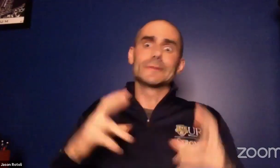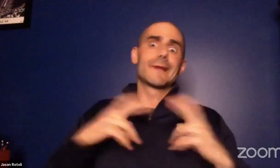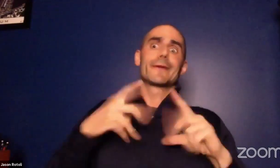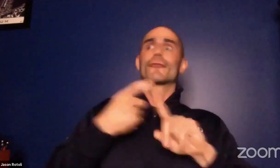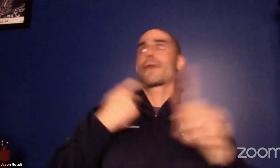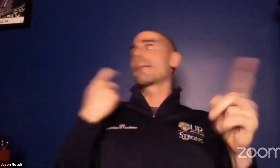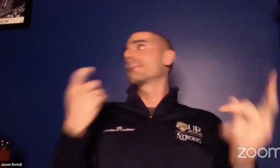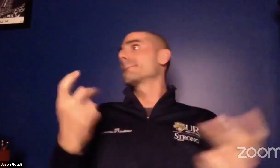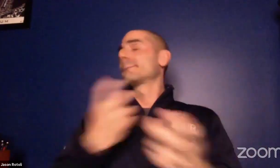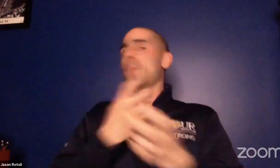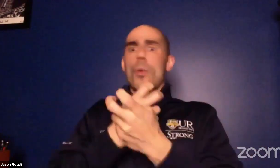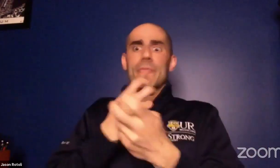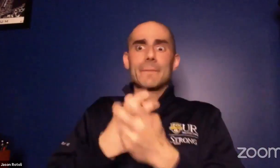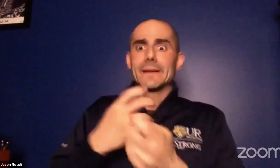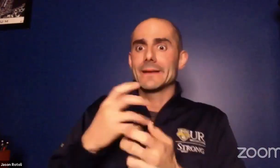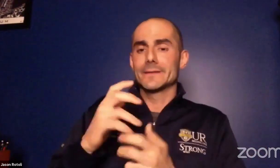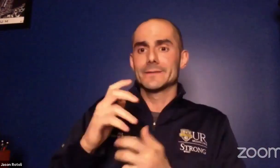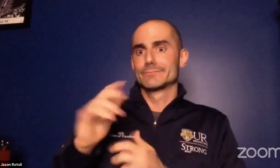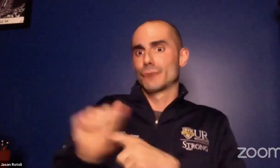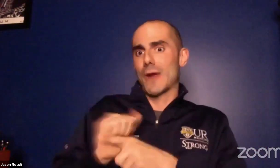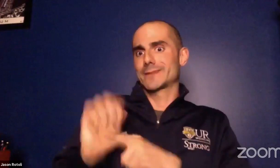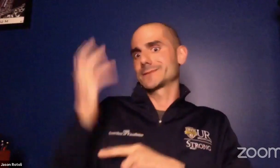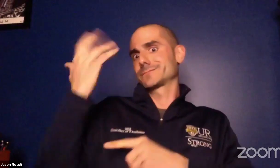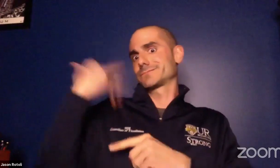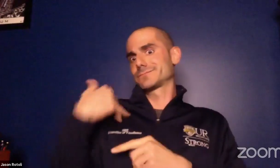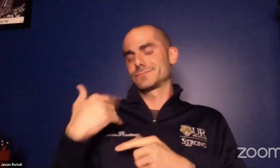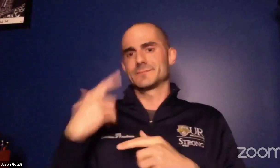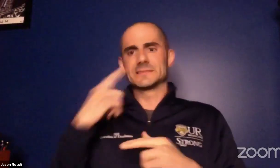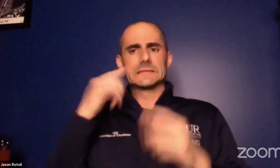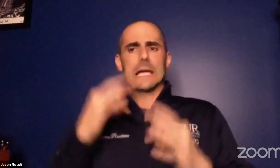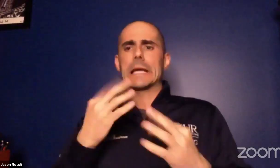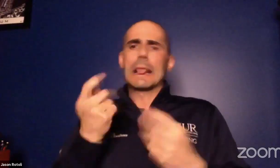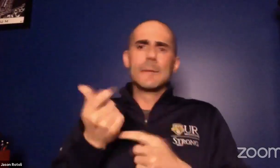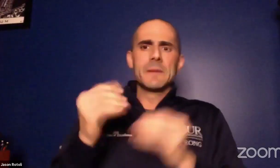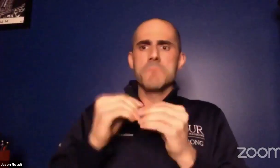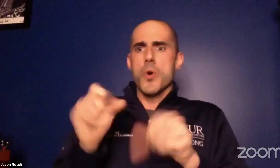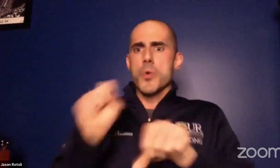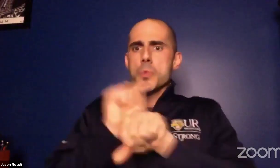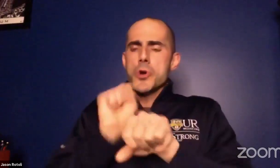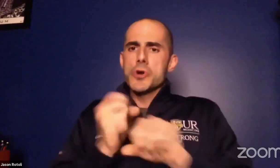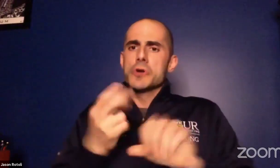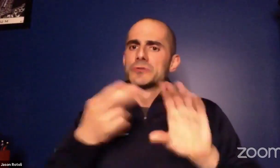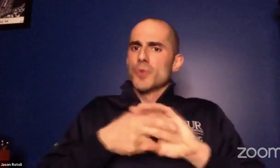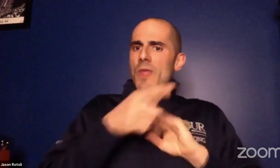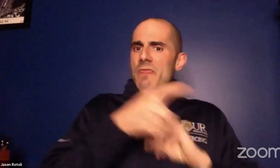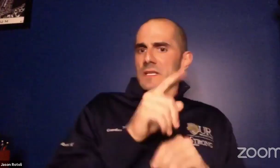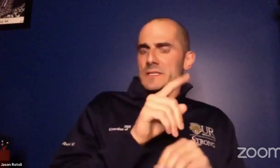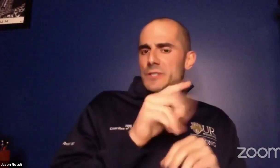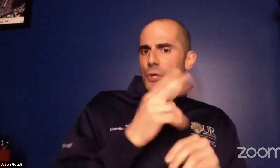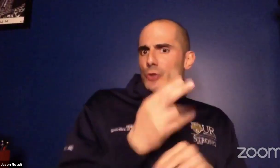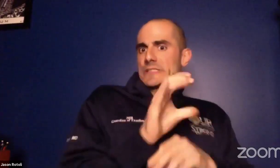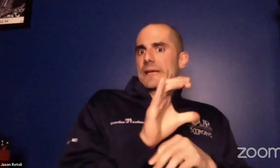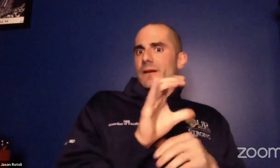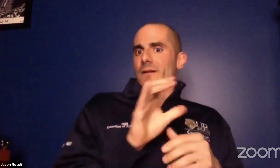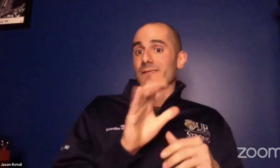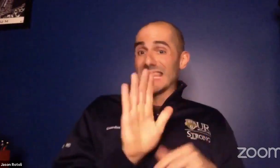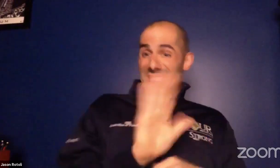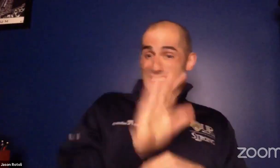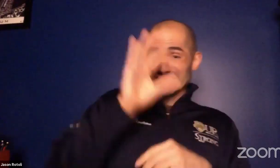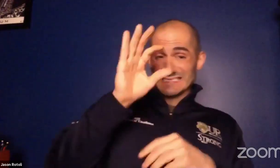But understand that the physician may not have finished their residency at that point. Or maybe they haven't been